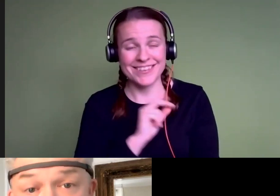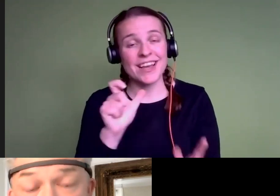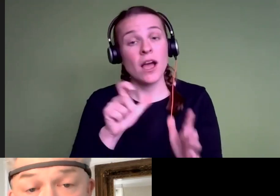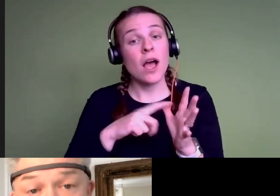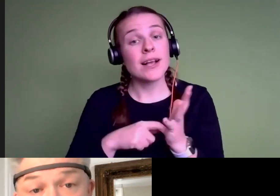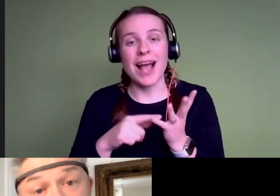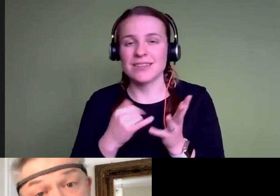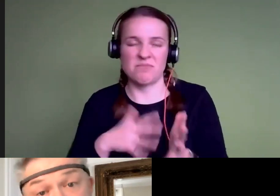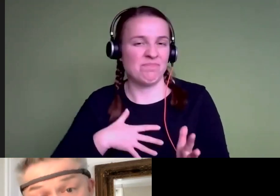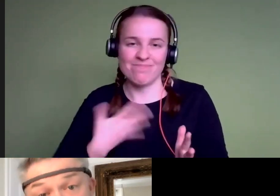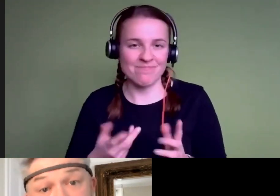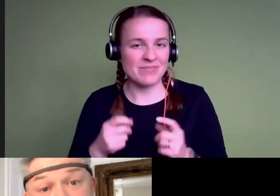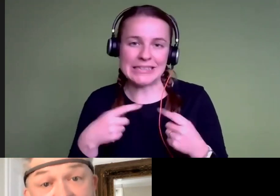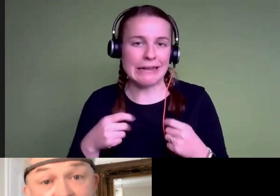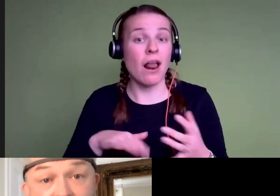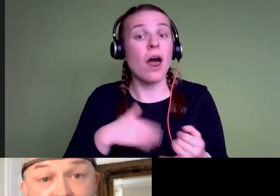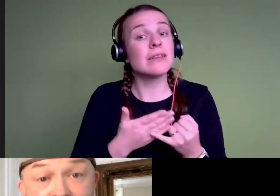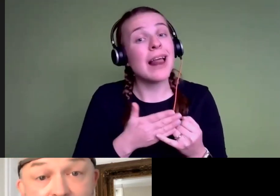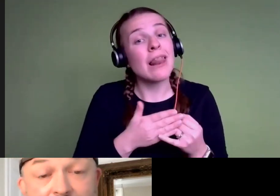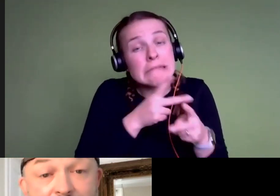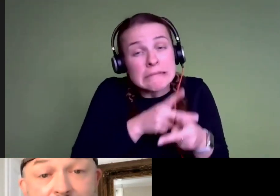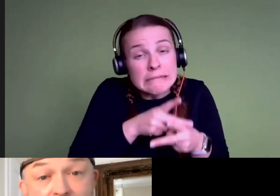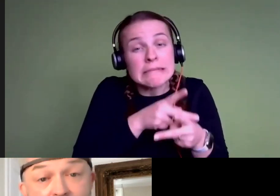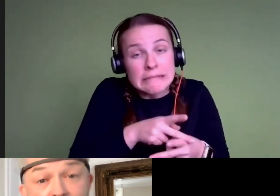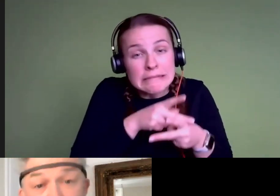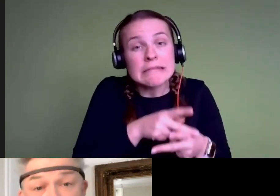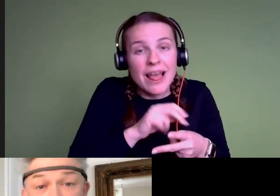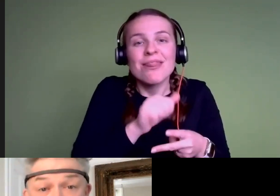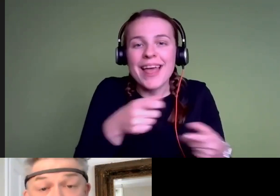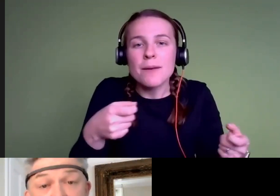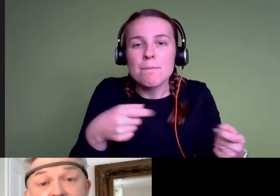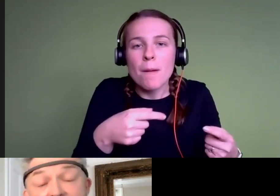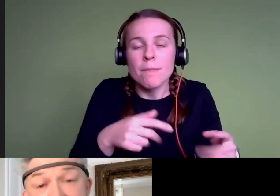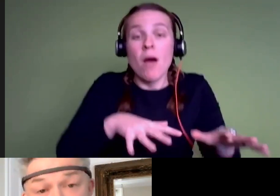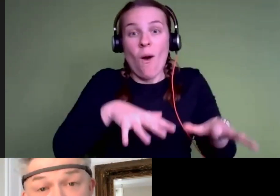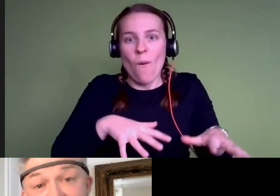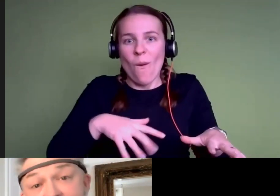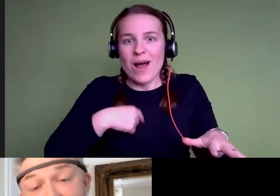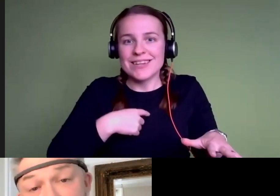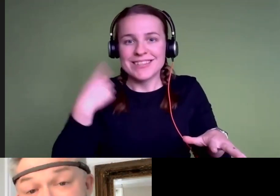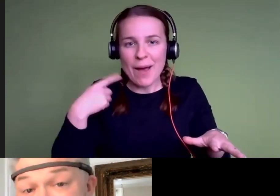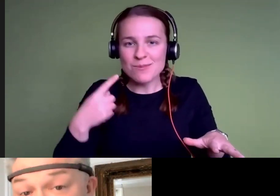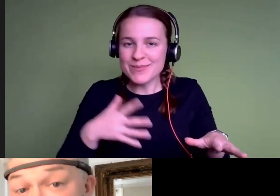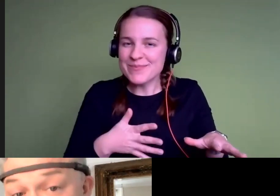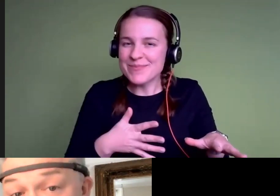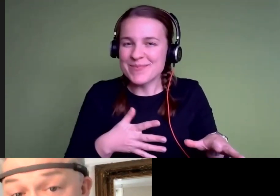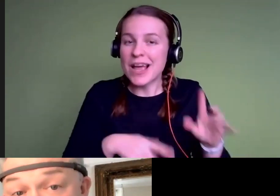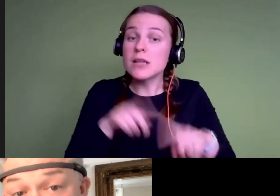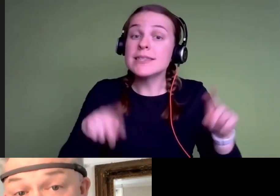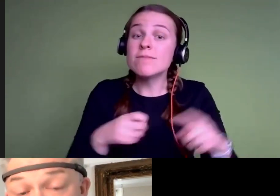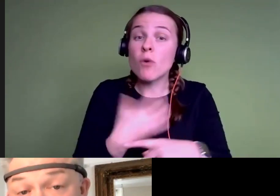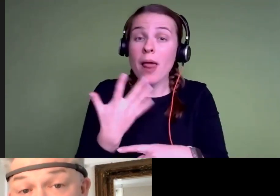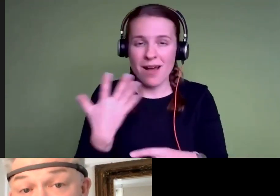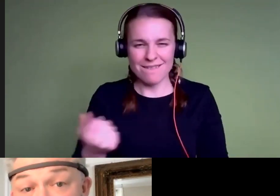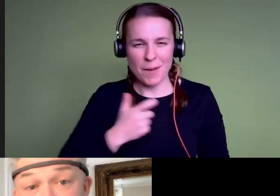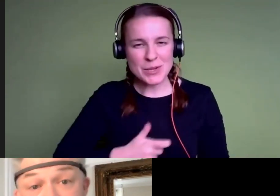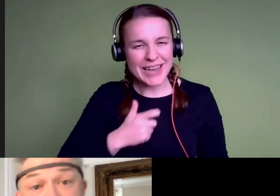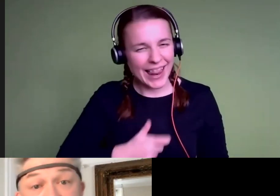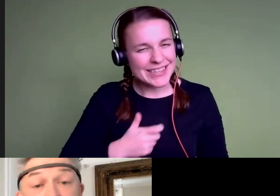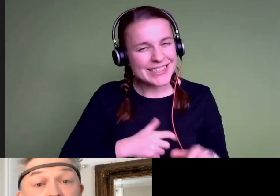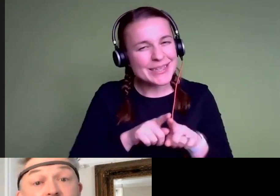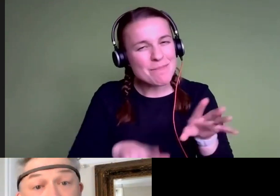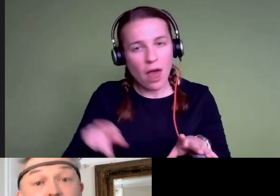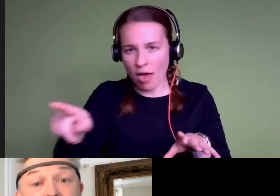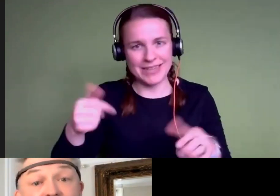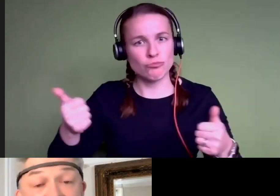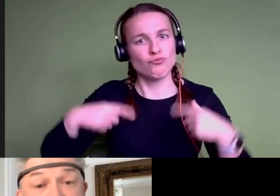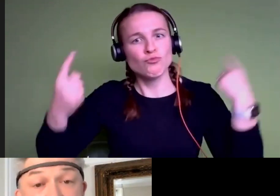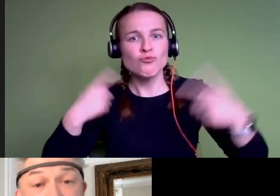are like a diva's